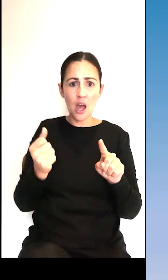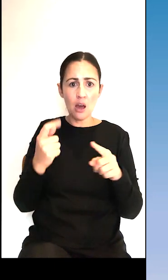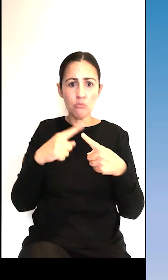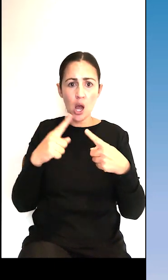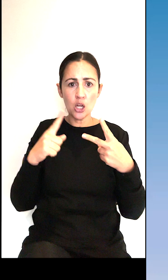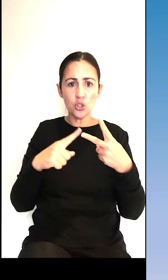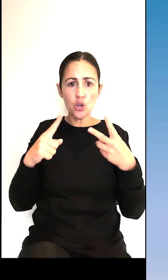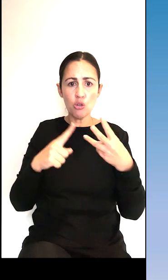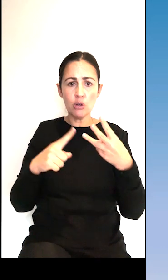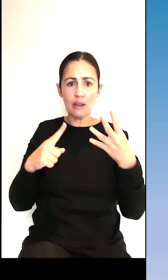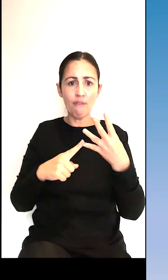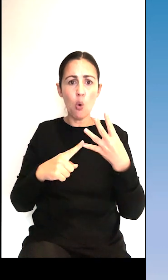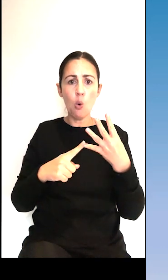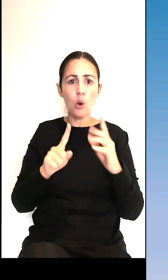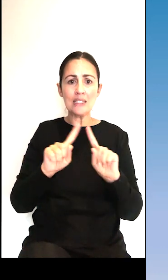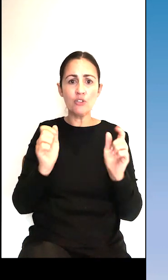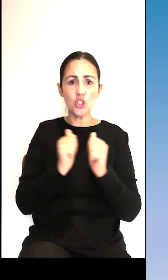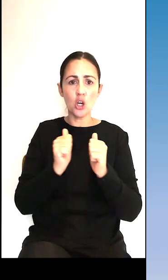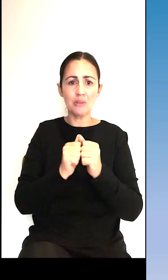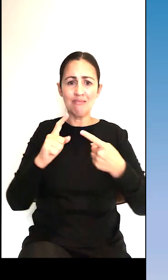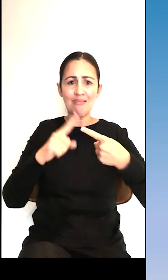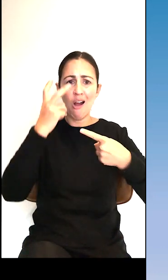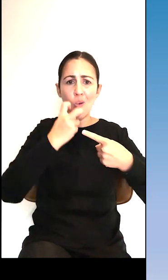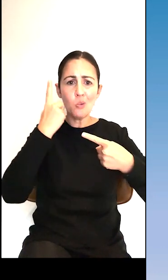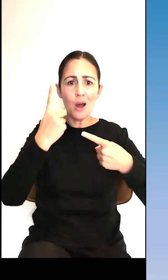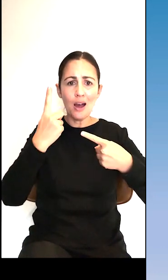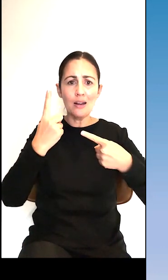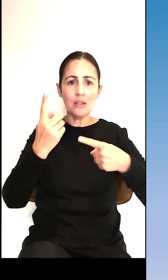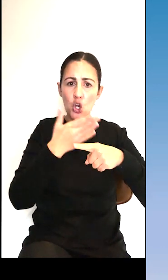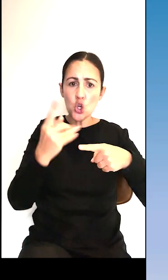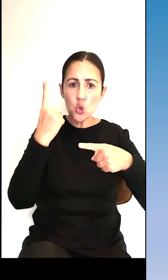preferences can change and that's absolutely fine. So it is important to